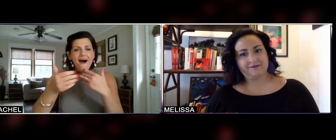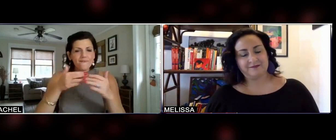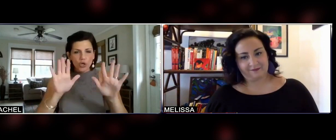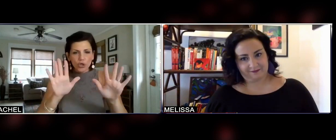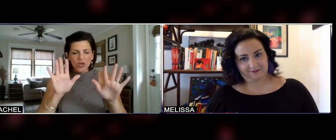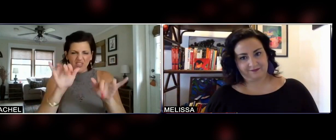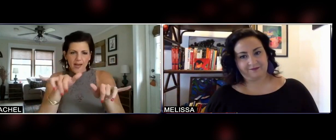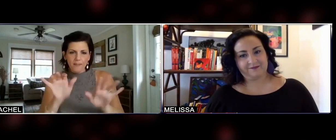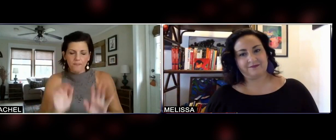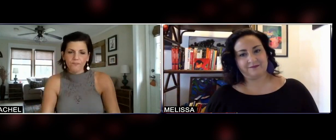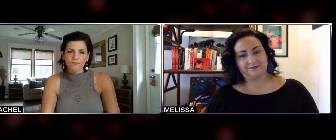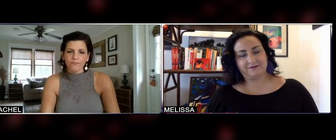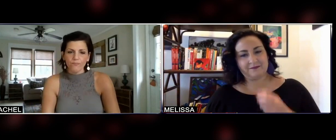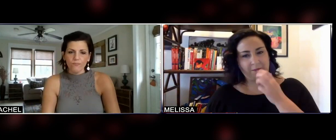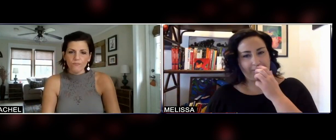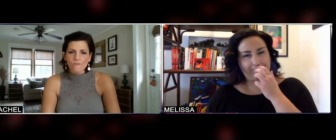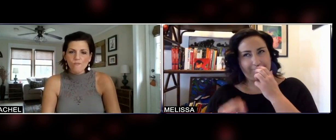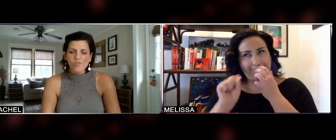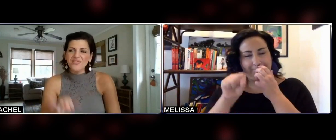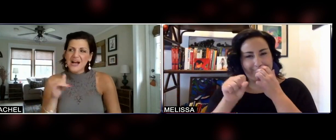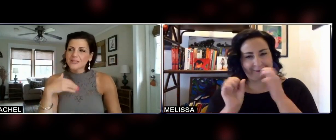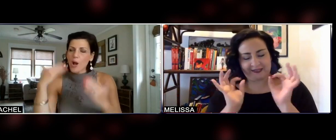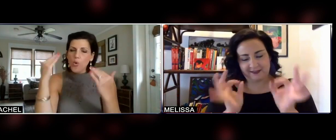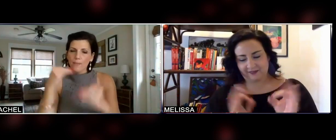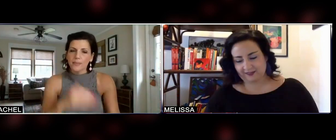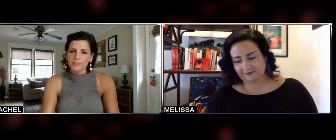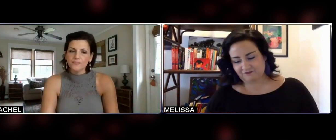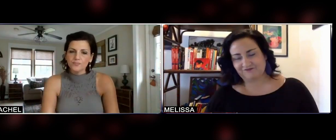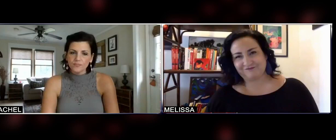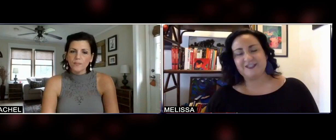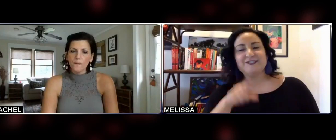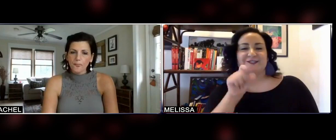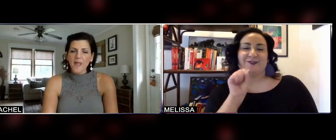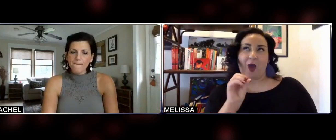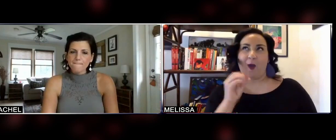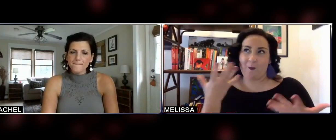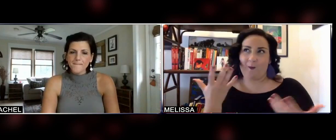Yes, they can speak, they can sign, they can be anything, even CODAS sign. Hmm, yes - so there definitely is that stigma that if you are